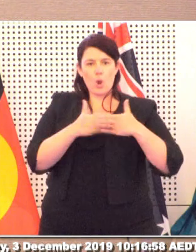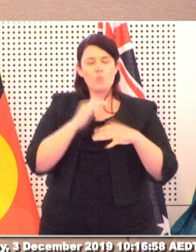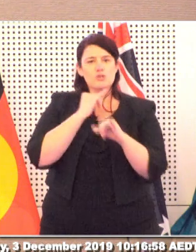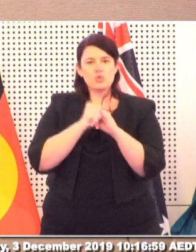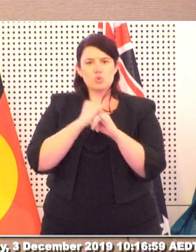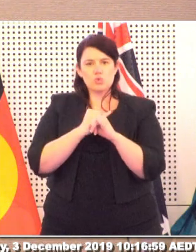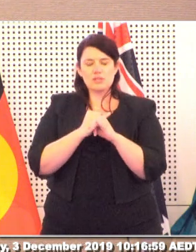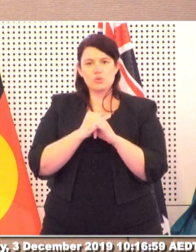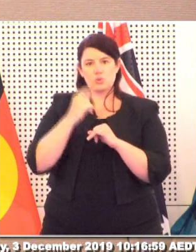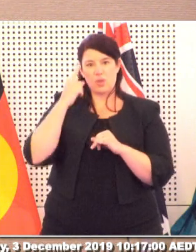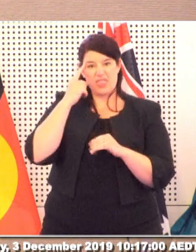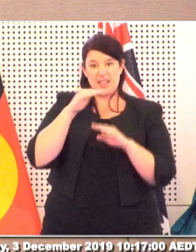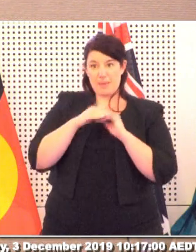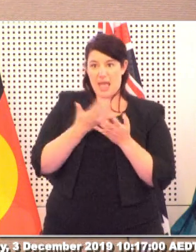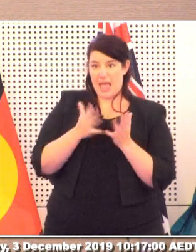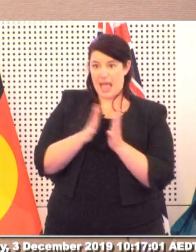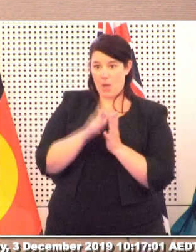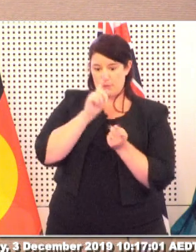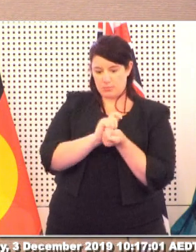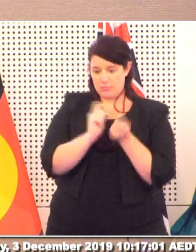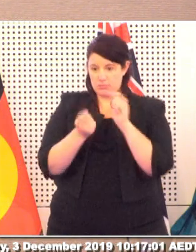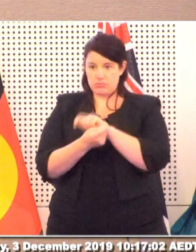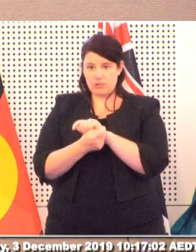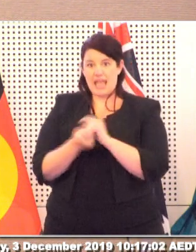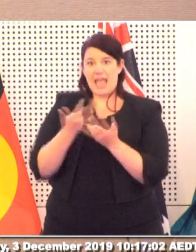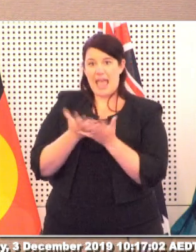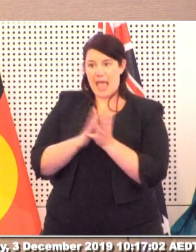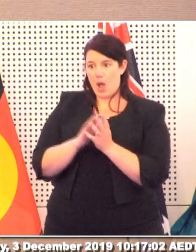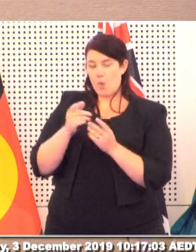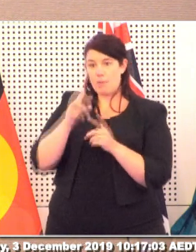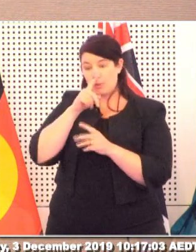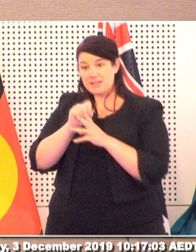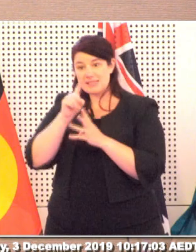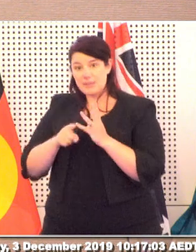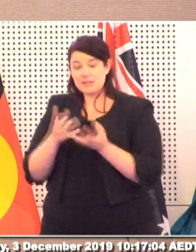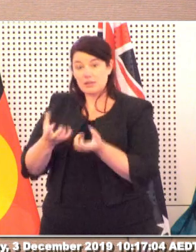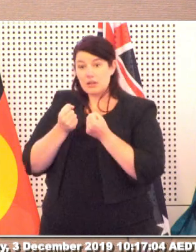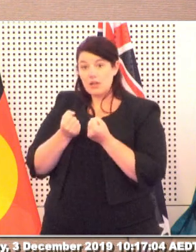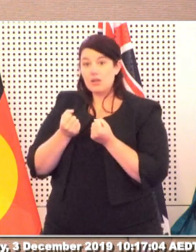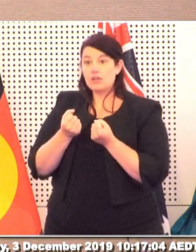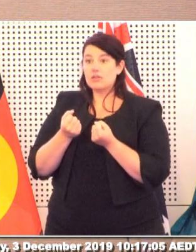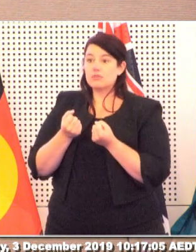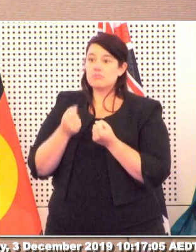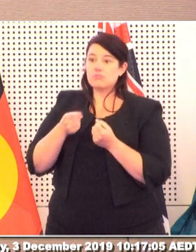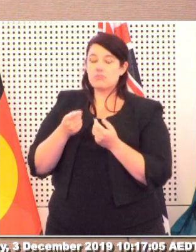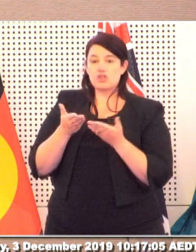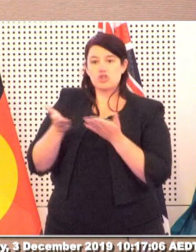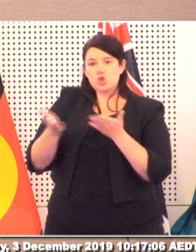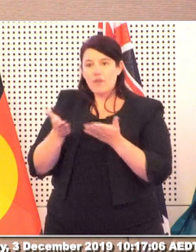community-based provision of human services in many other fields such as aged care, vocational services.